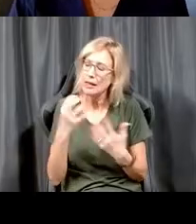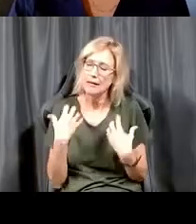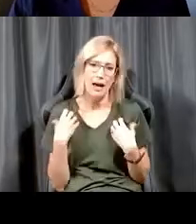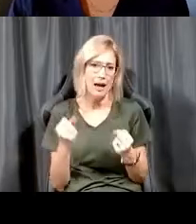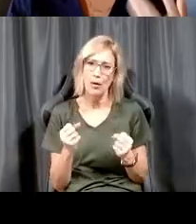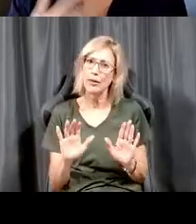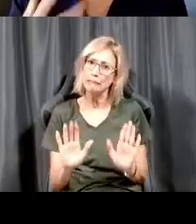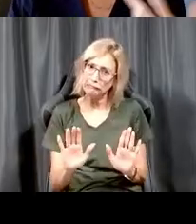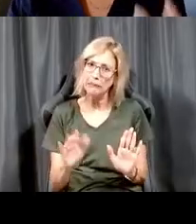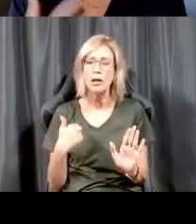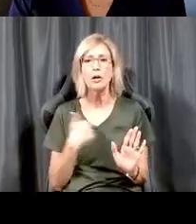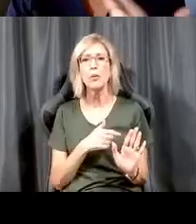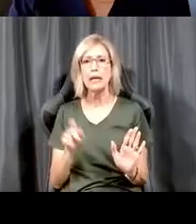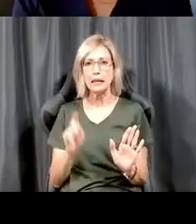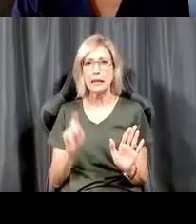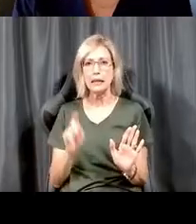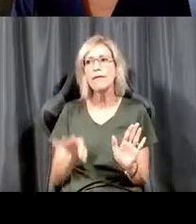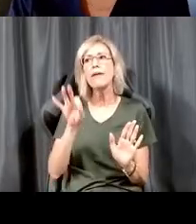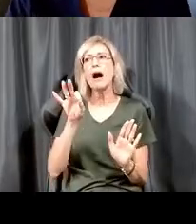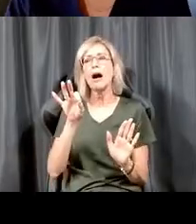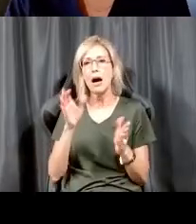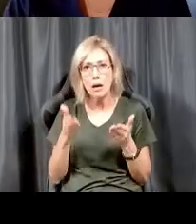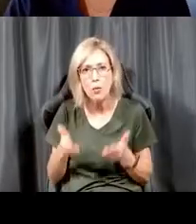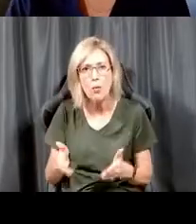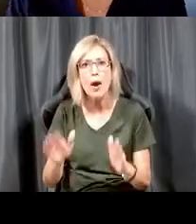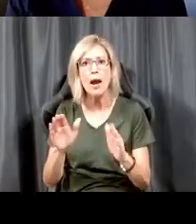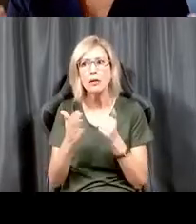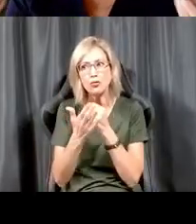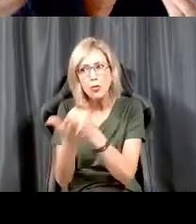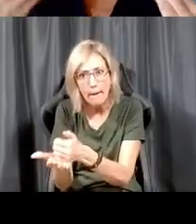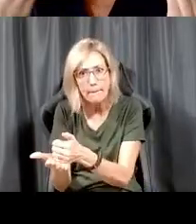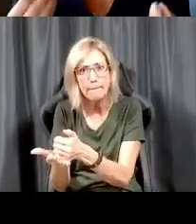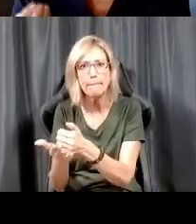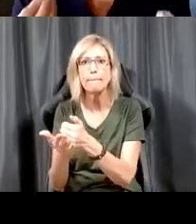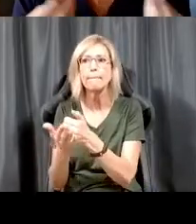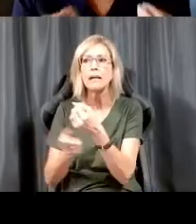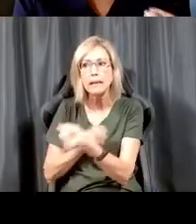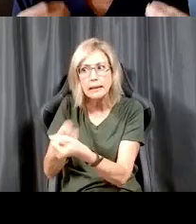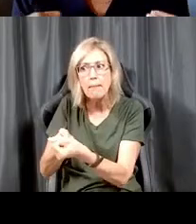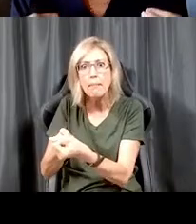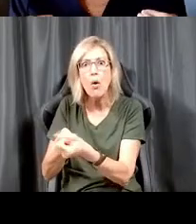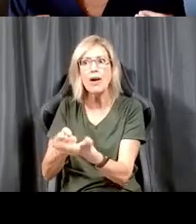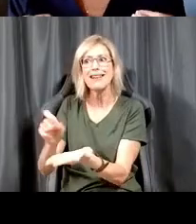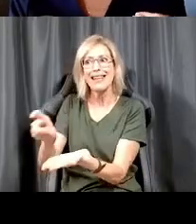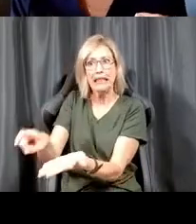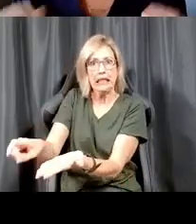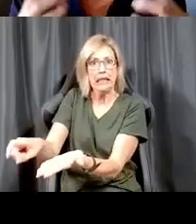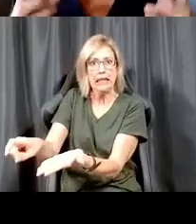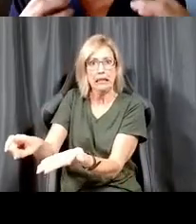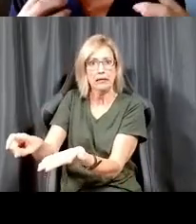So we need to find other ways to help support that need, right? That explore difficult